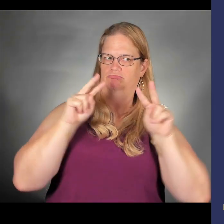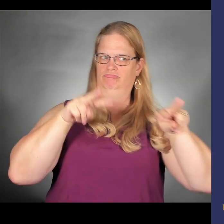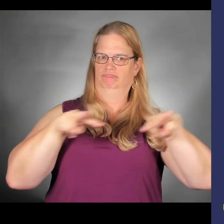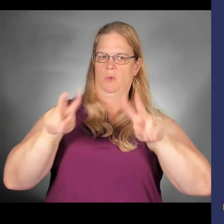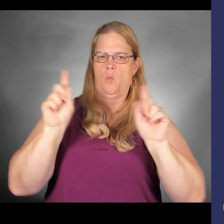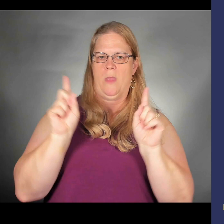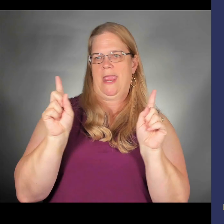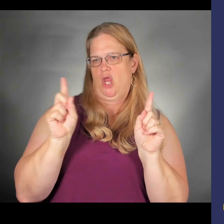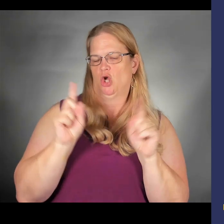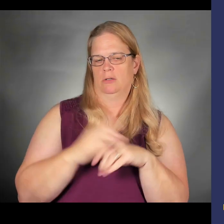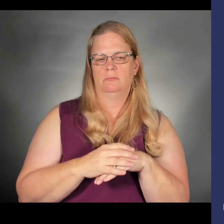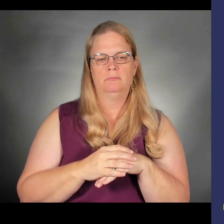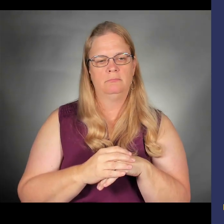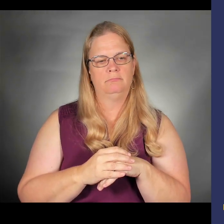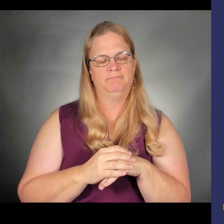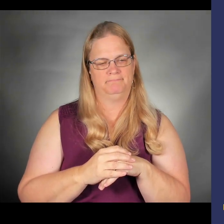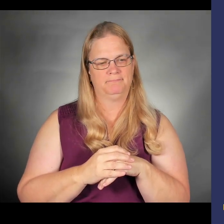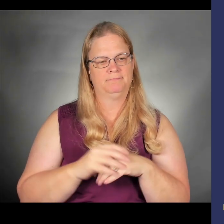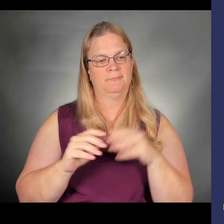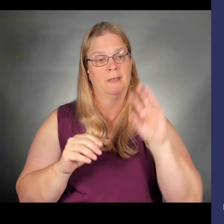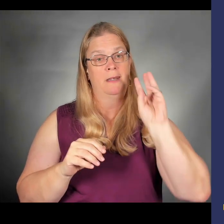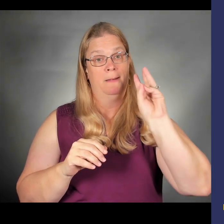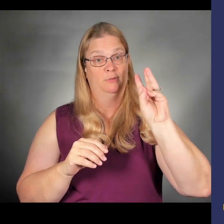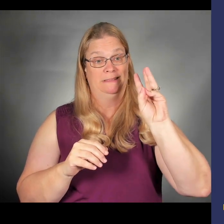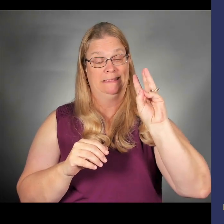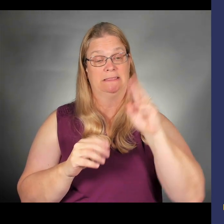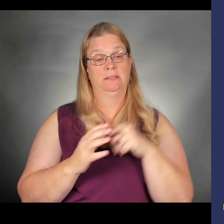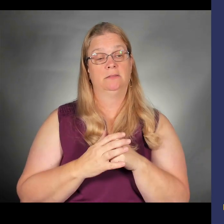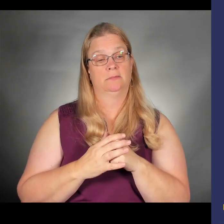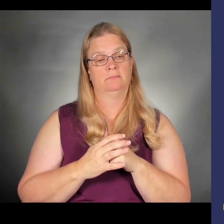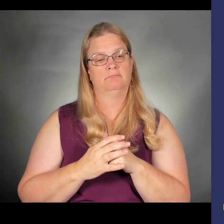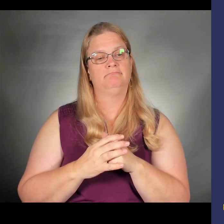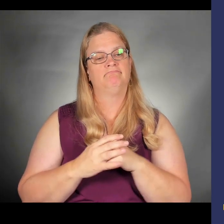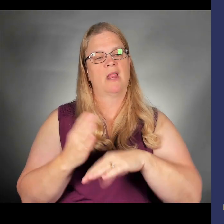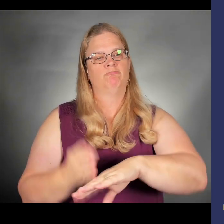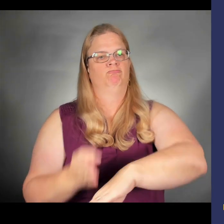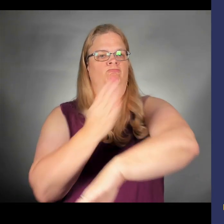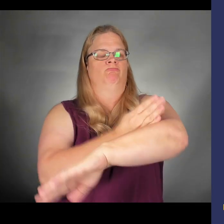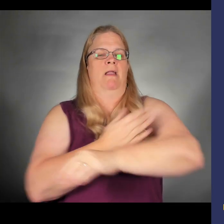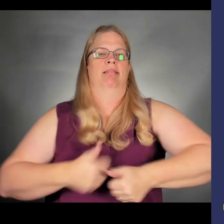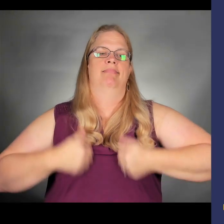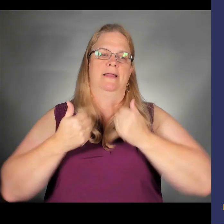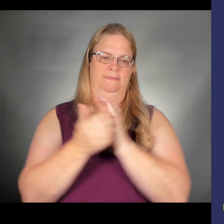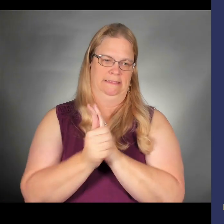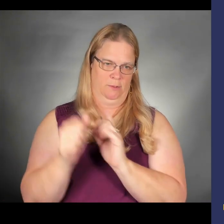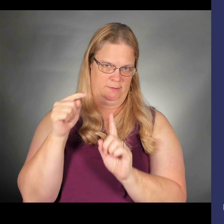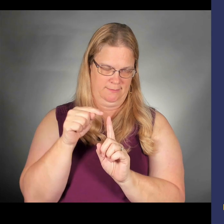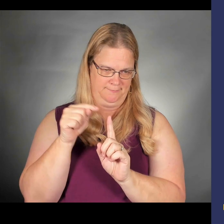Including knives or other lethal means. Ao it's just about being aware. Number six: